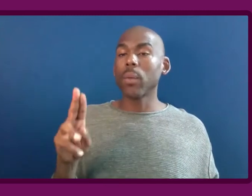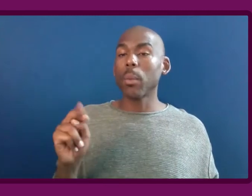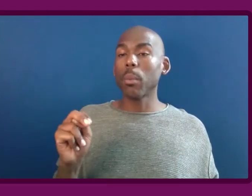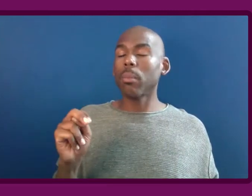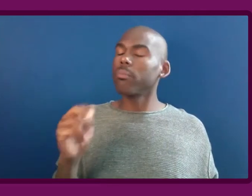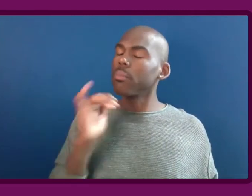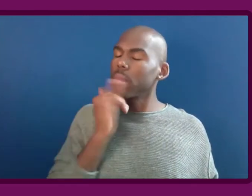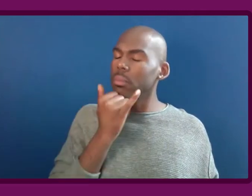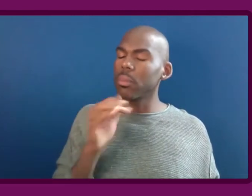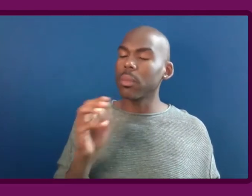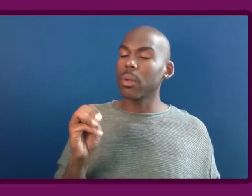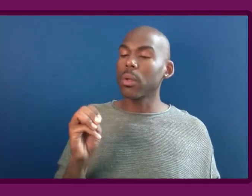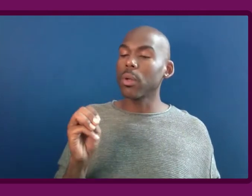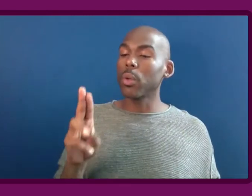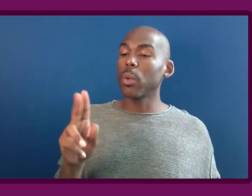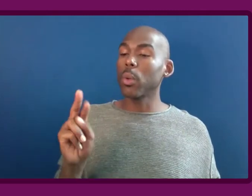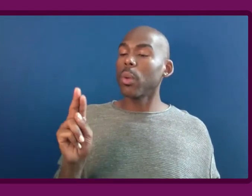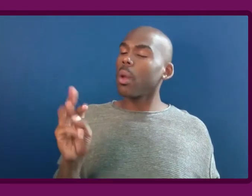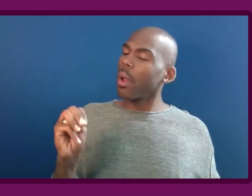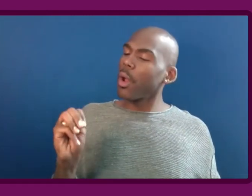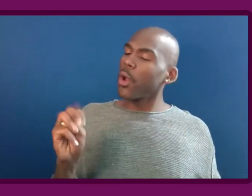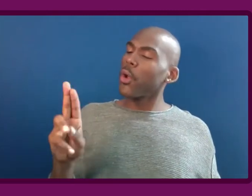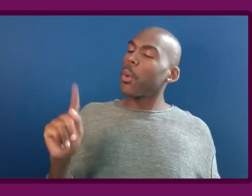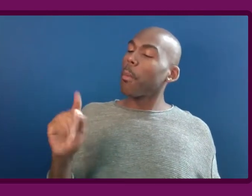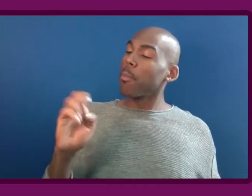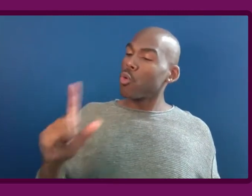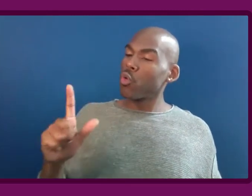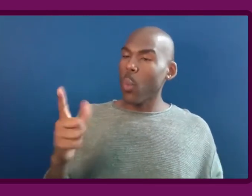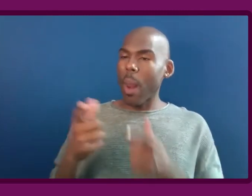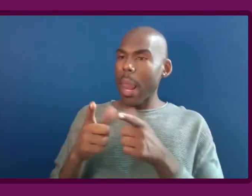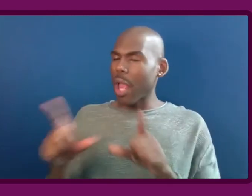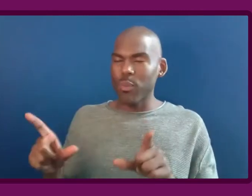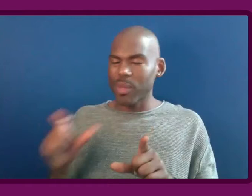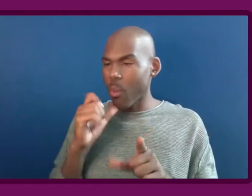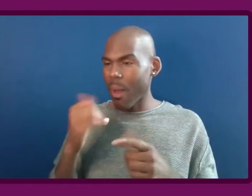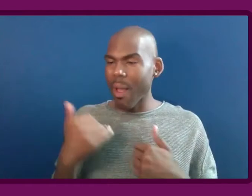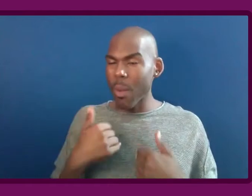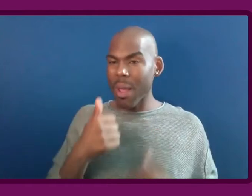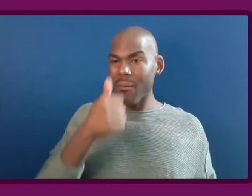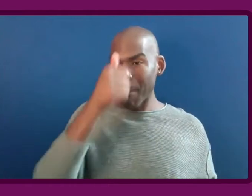English. We have it as masculine or feminine. We don't have a neutral. So it's been a very